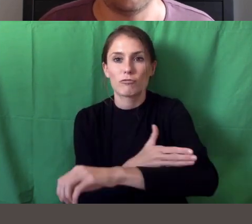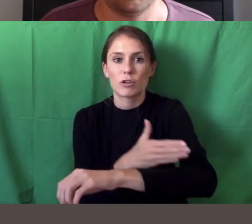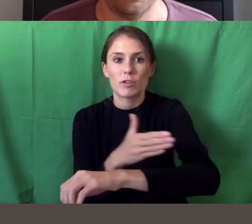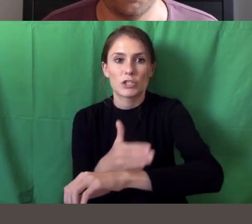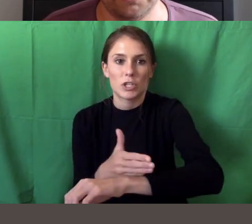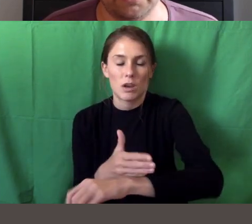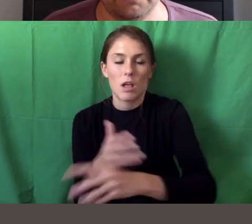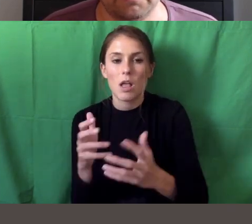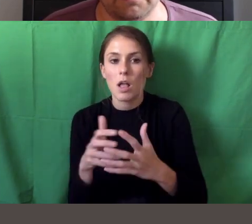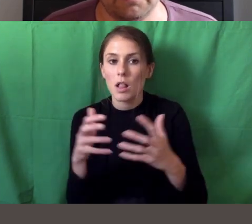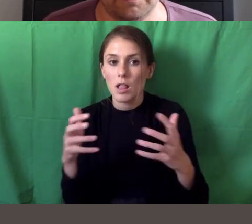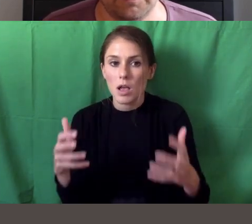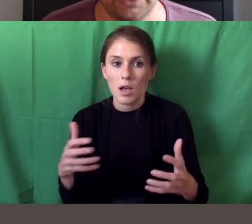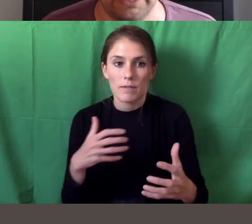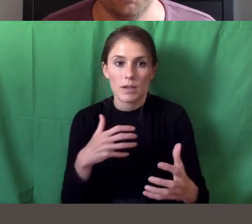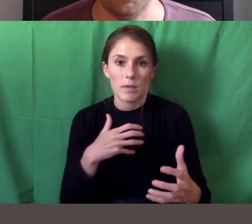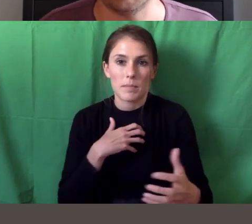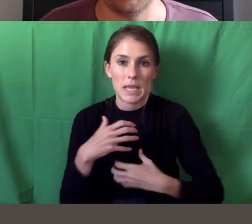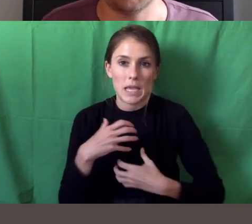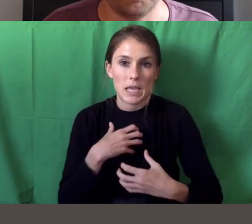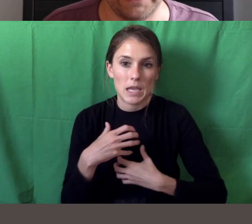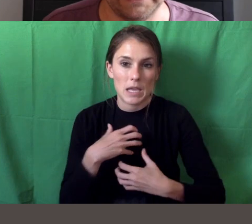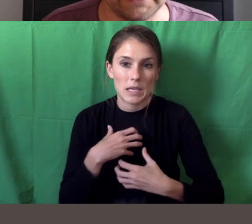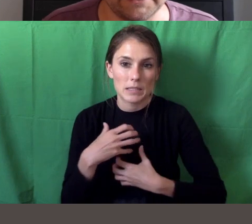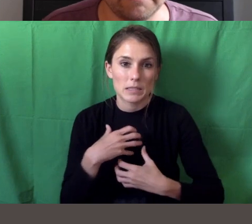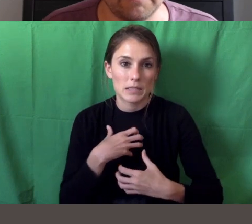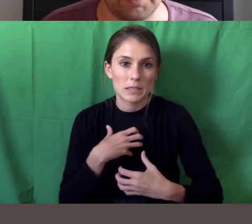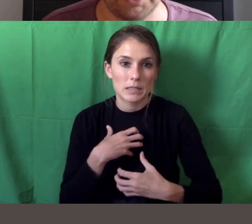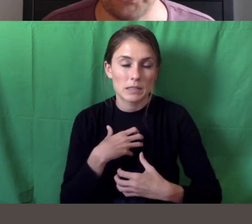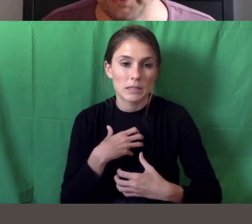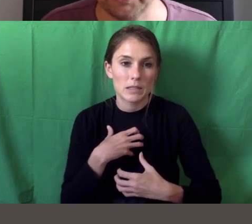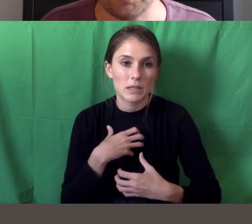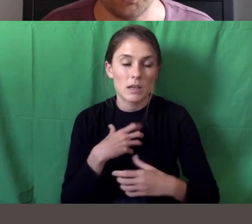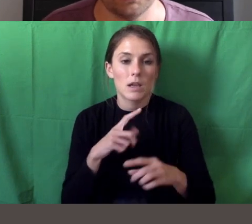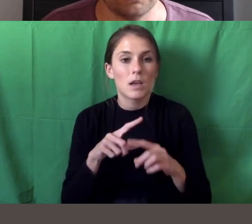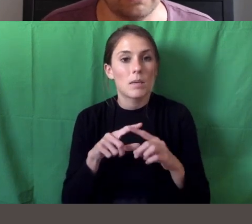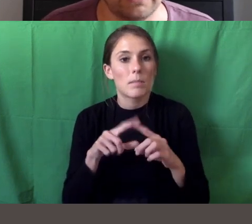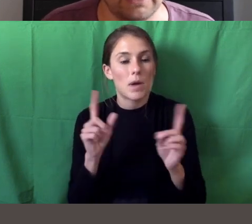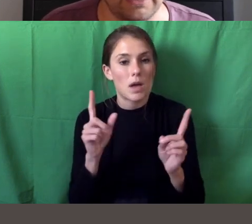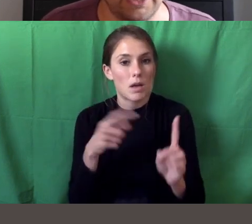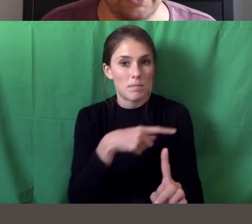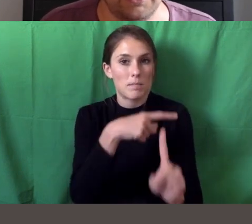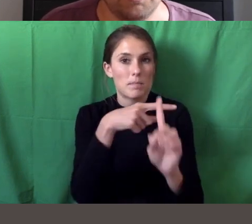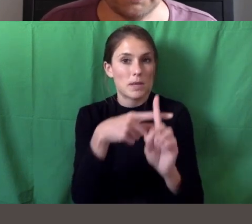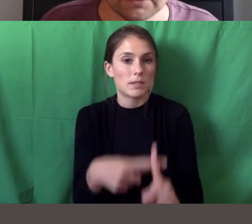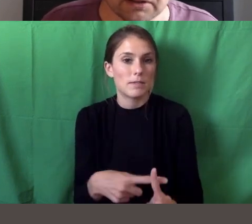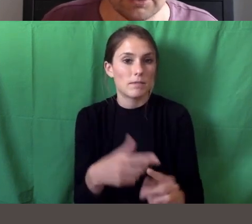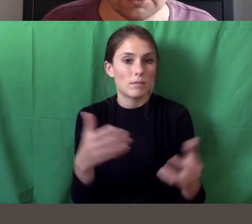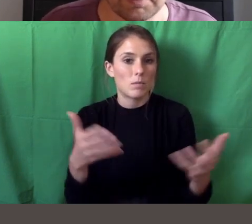We got lots of regressions. Lots of complaints about things broken.